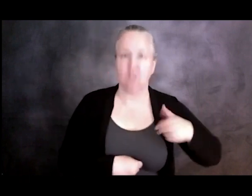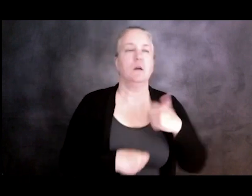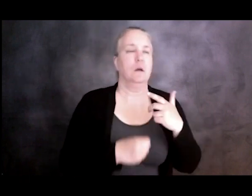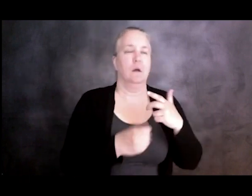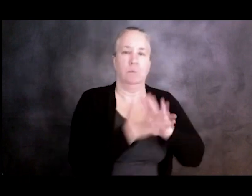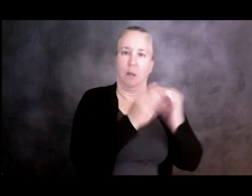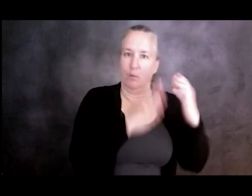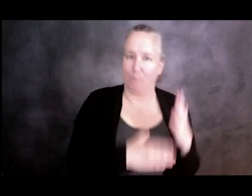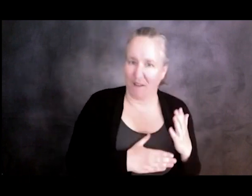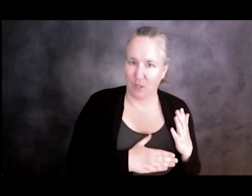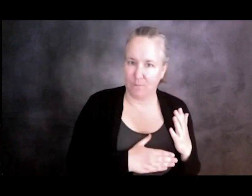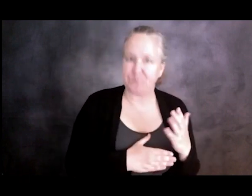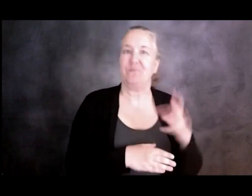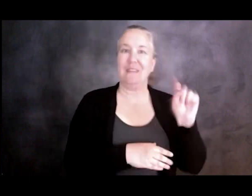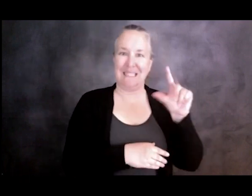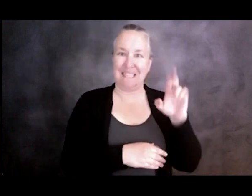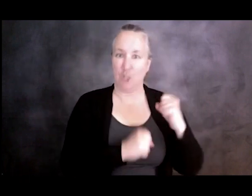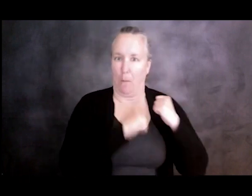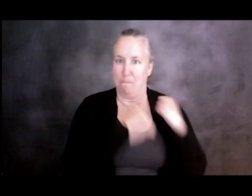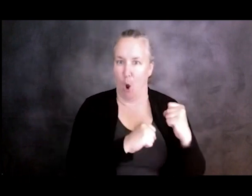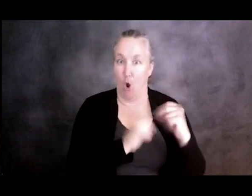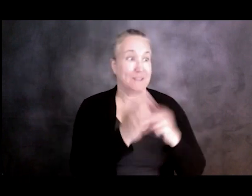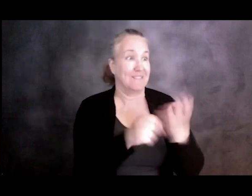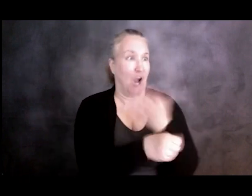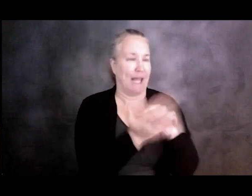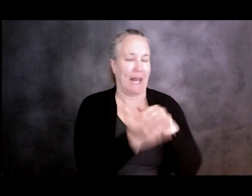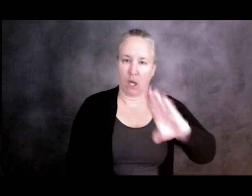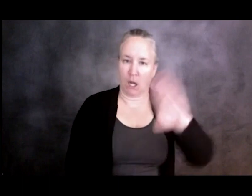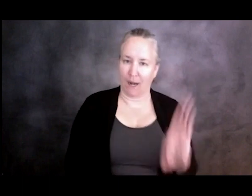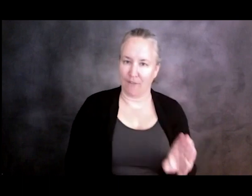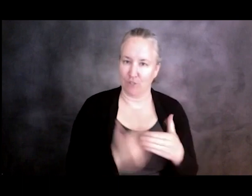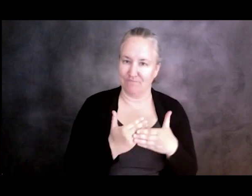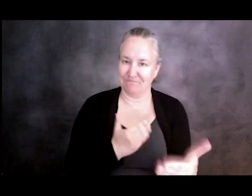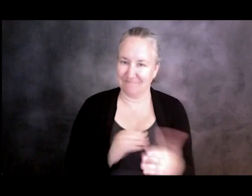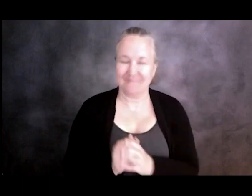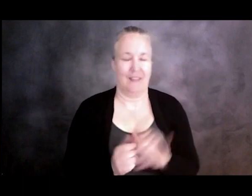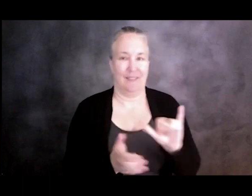and then never be fired again. And I could do exactly what I wanted, and it was too late for anybody to do anything about it. That was the plan.